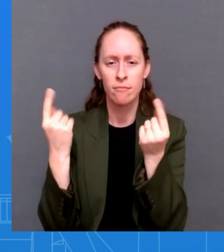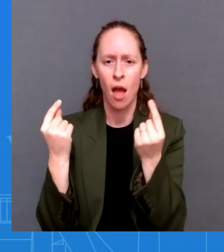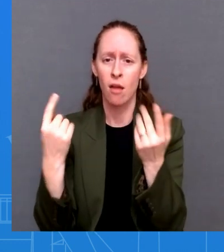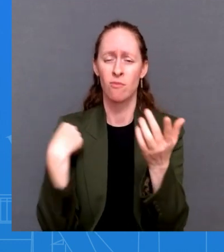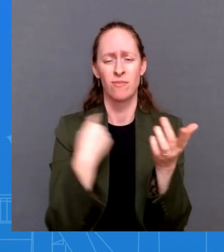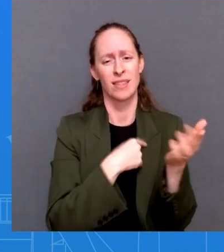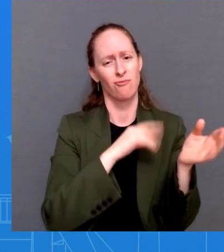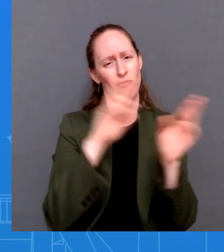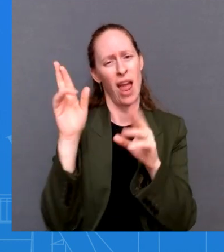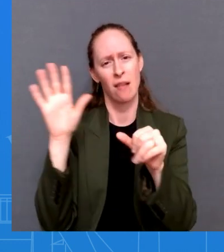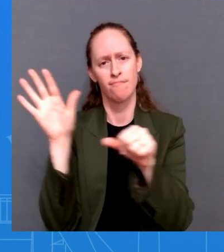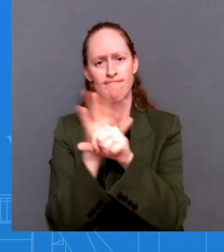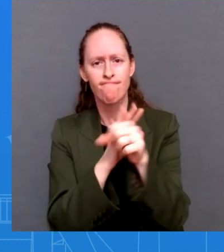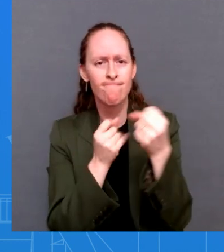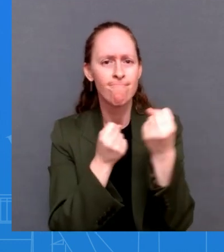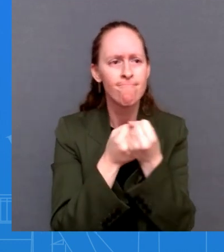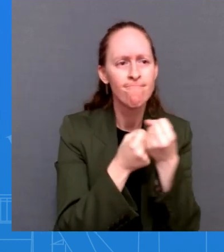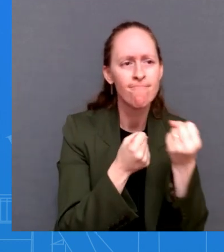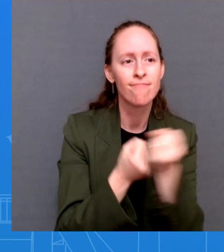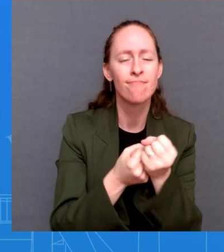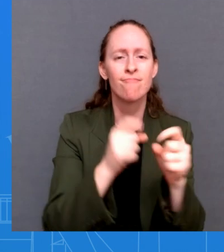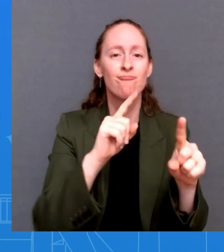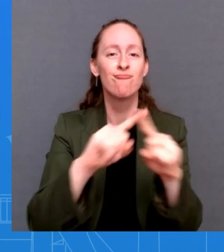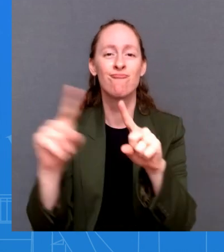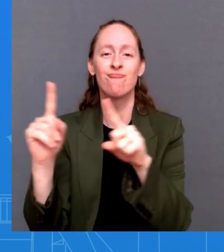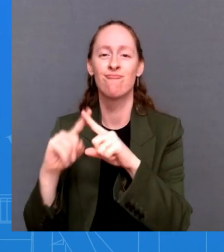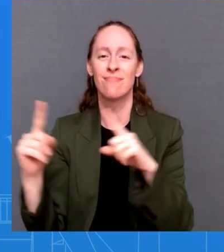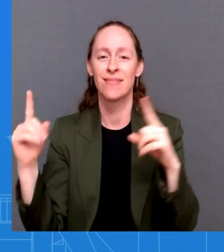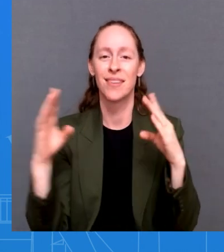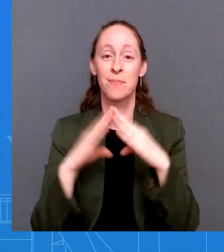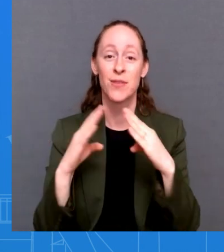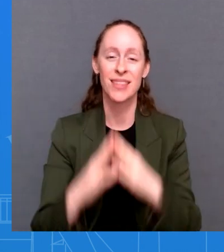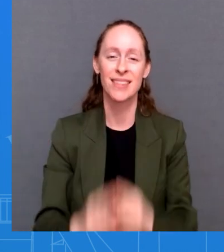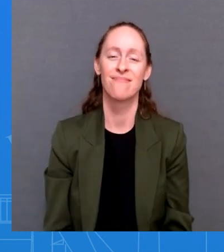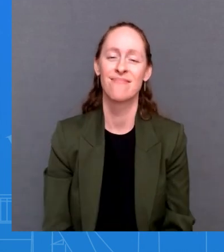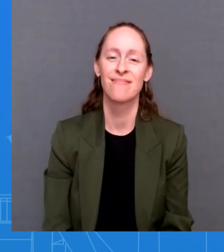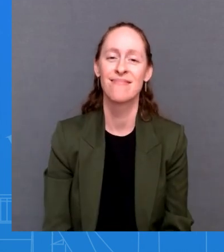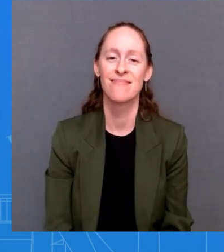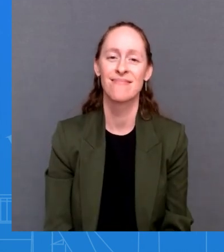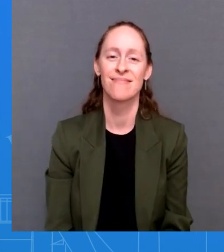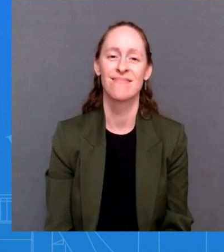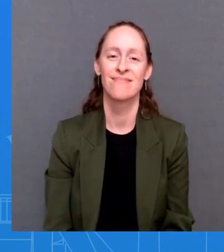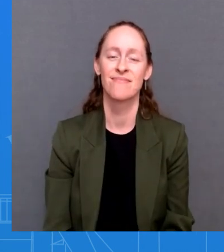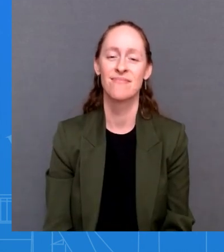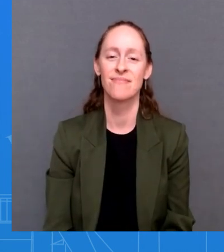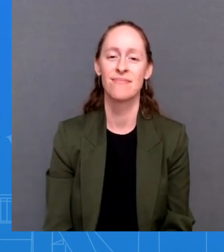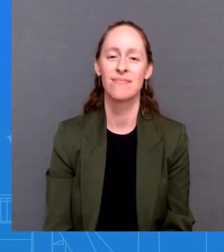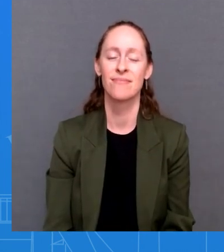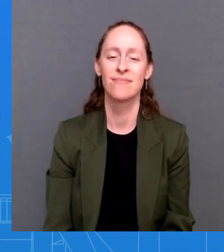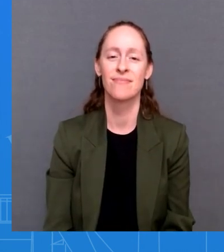is attested to using more than 85 percent of their vials. Currently there are a handful of jurisdictions,